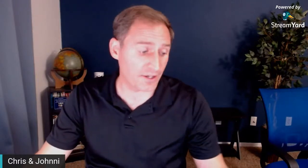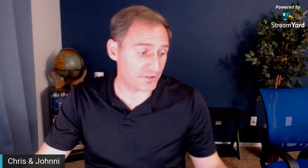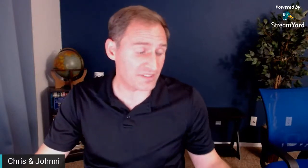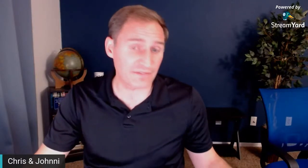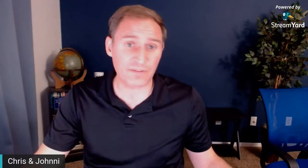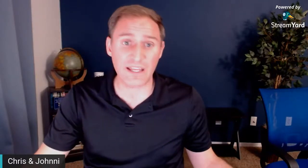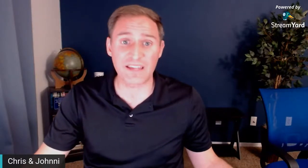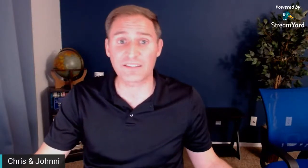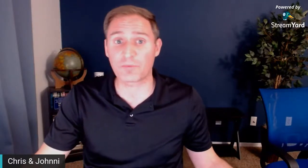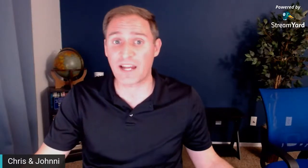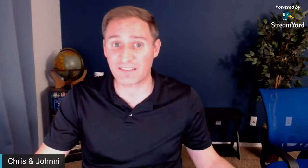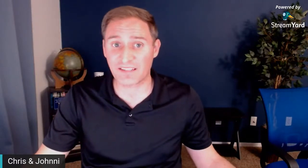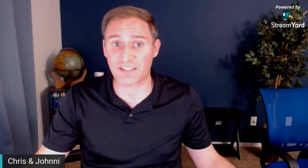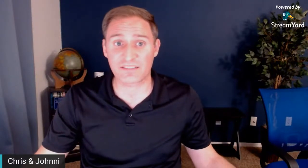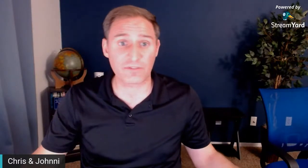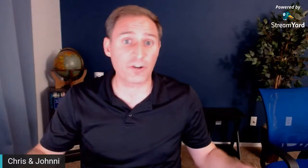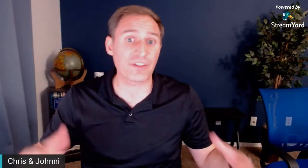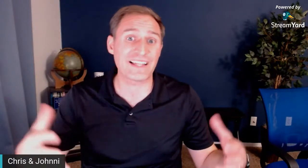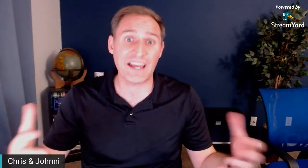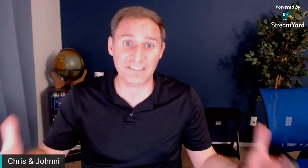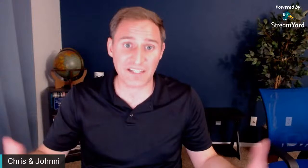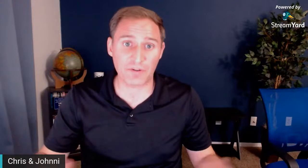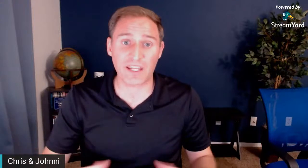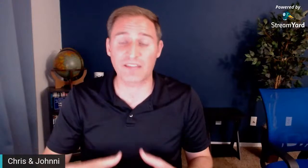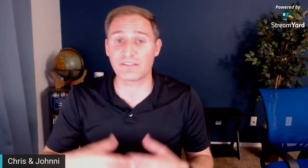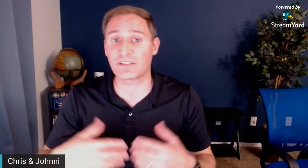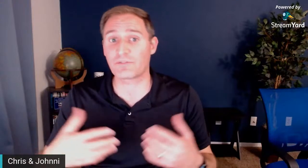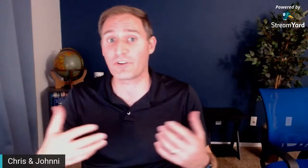hosting free aisle practice sessions for all the classes that were canceled and for all